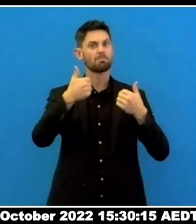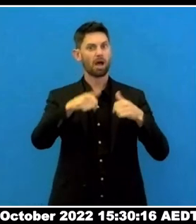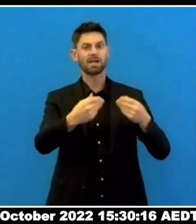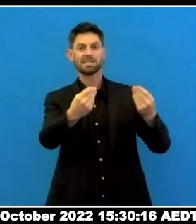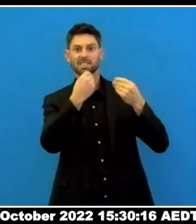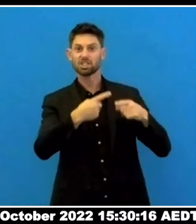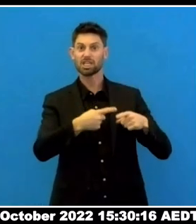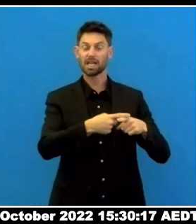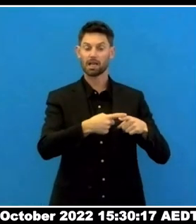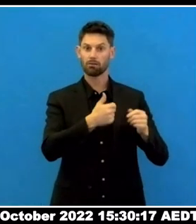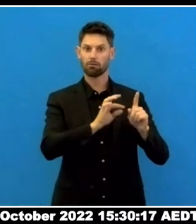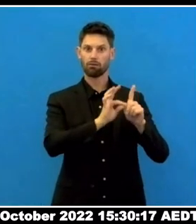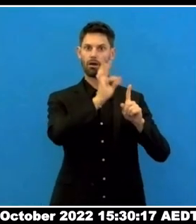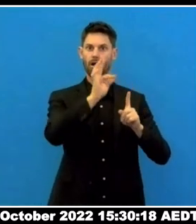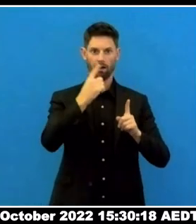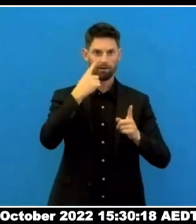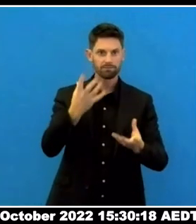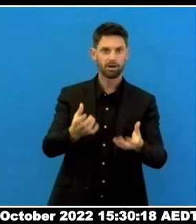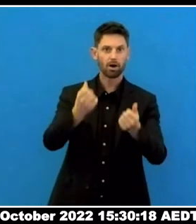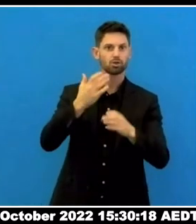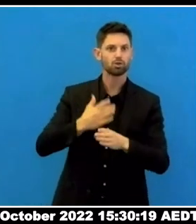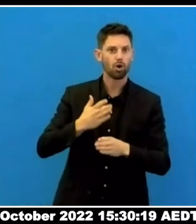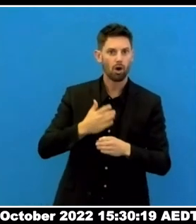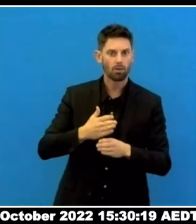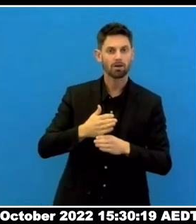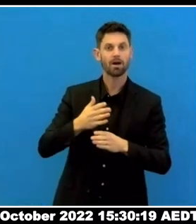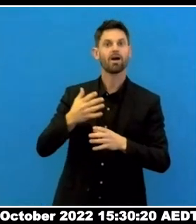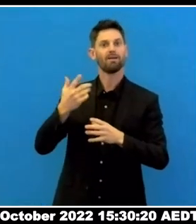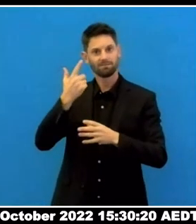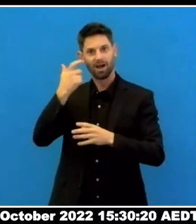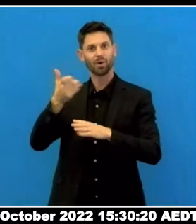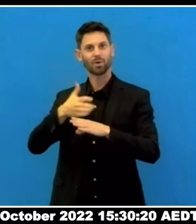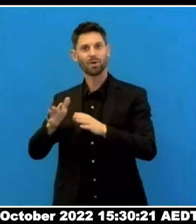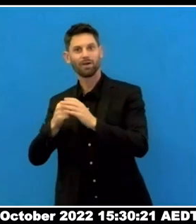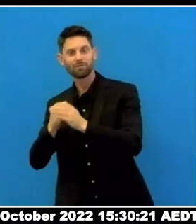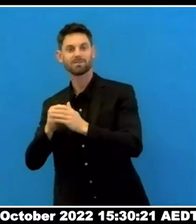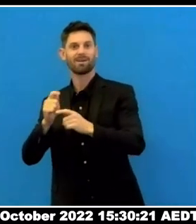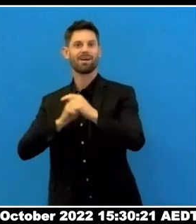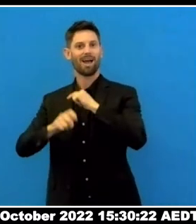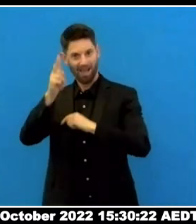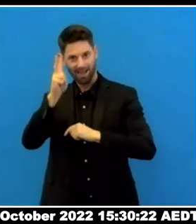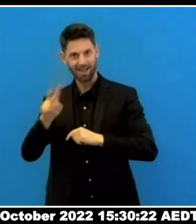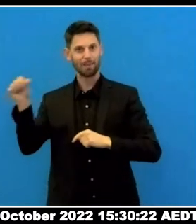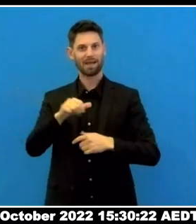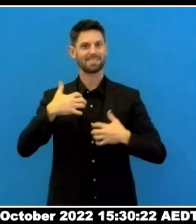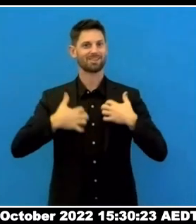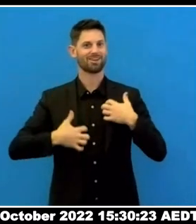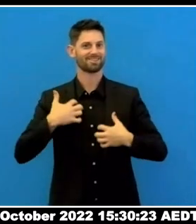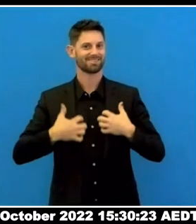they start finding friends, they feel okay. Not that much excited, not that much down.